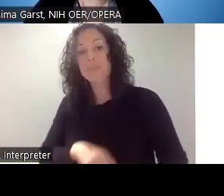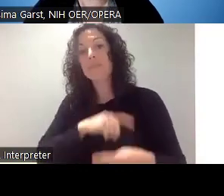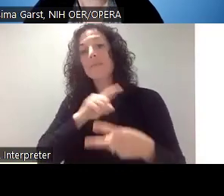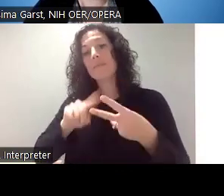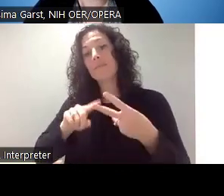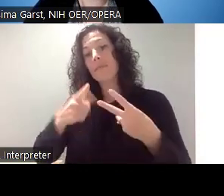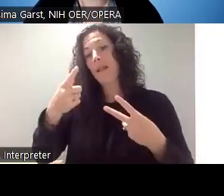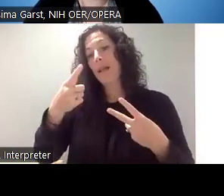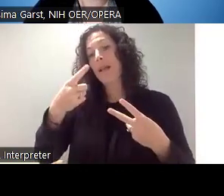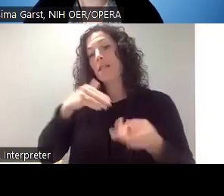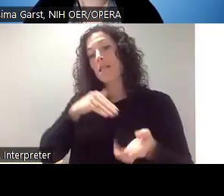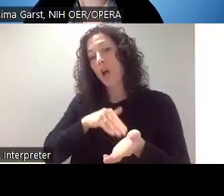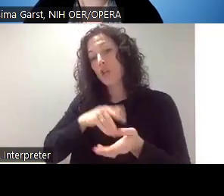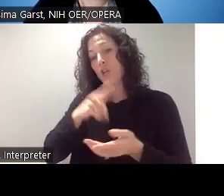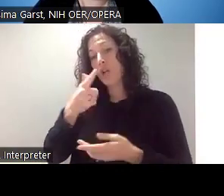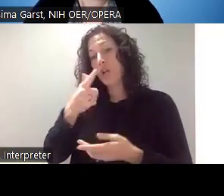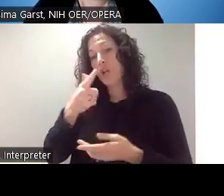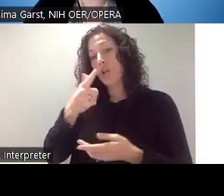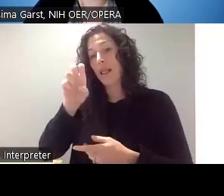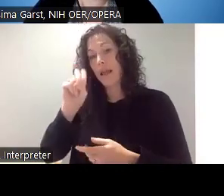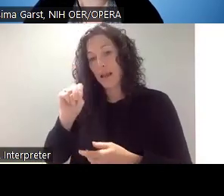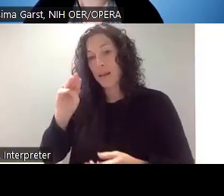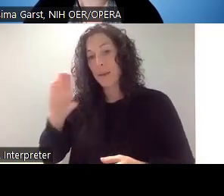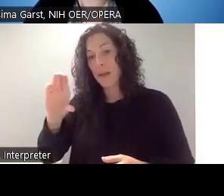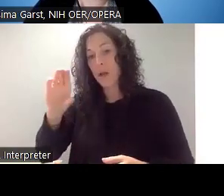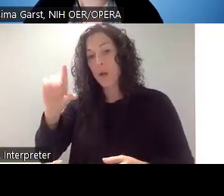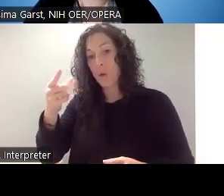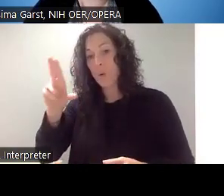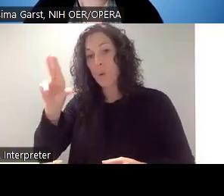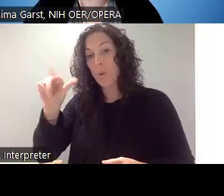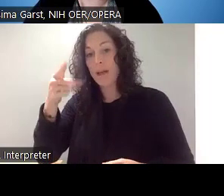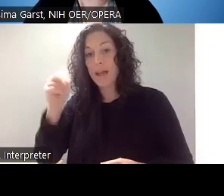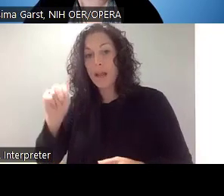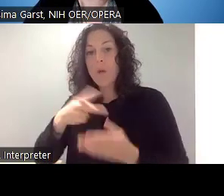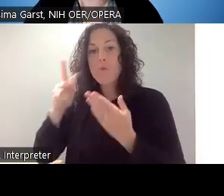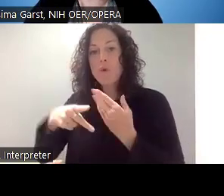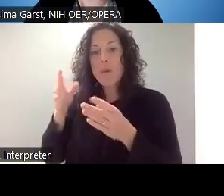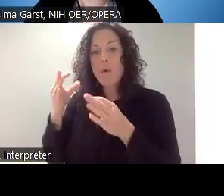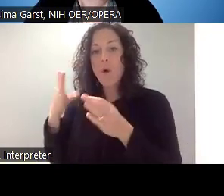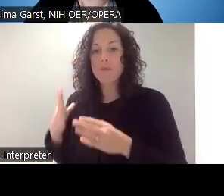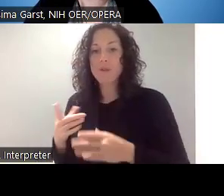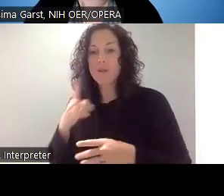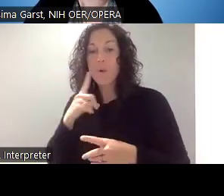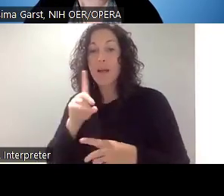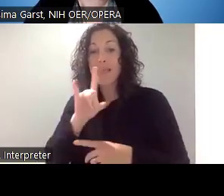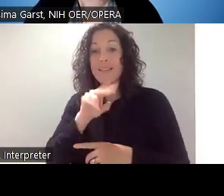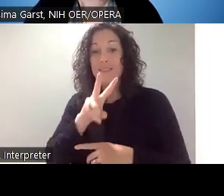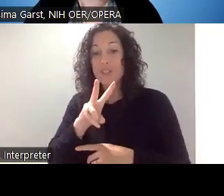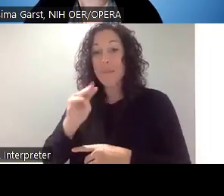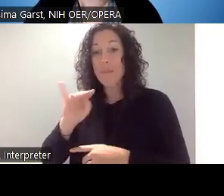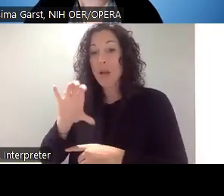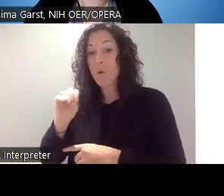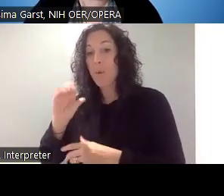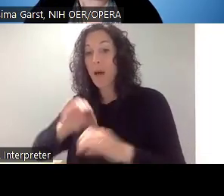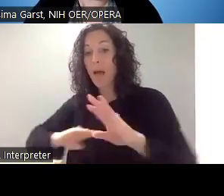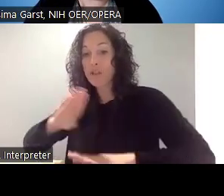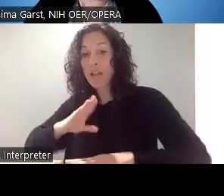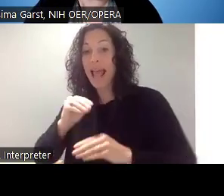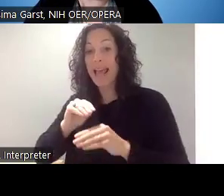and Dr. Glen McGugan Jr., a Program Officer of the Division of Microbiology and Infectious Diseases at NIAID.